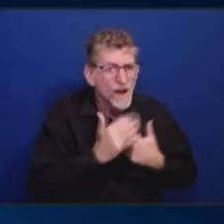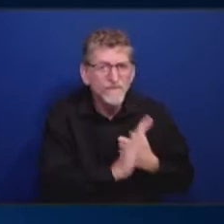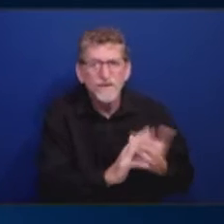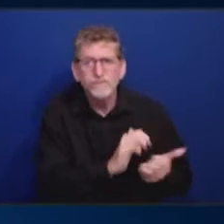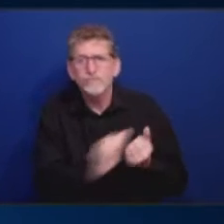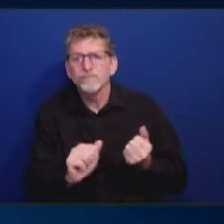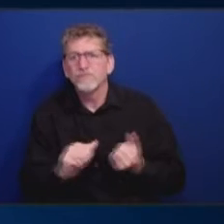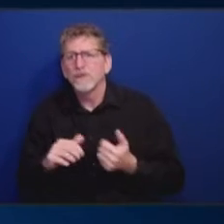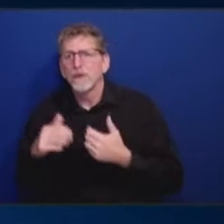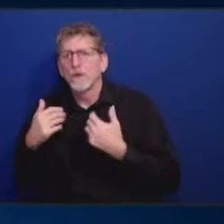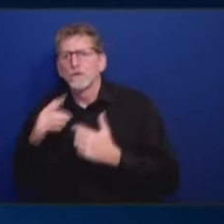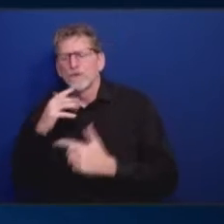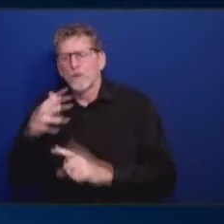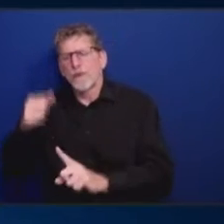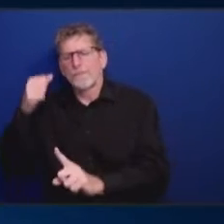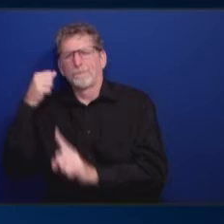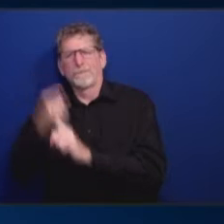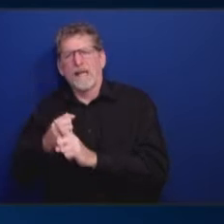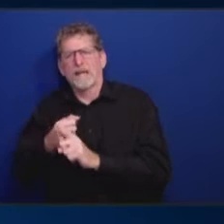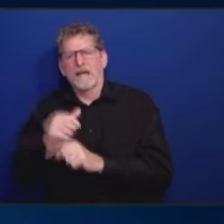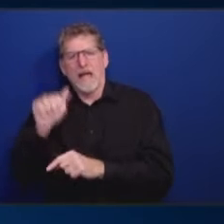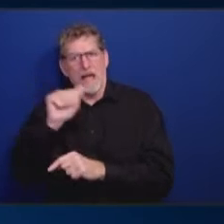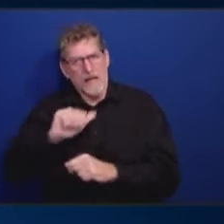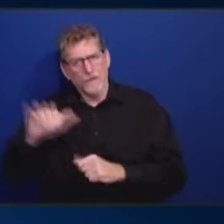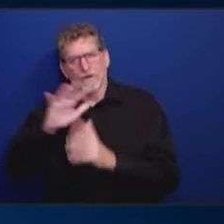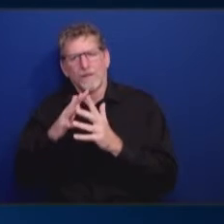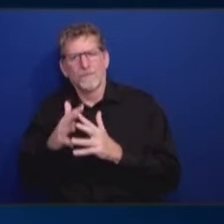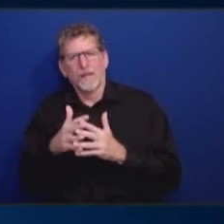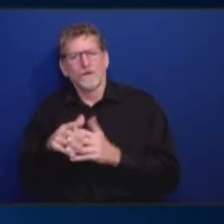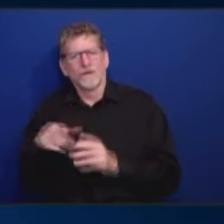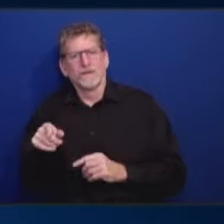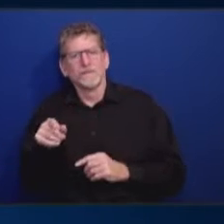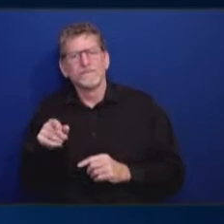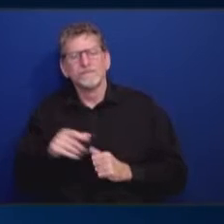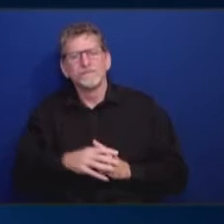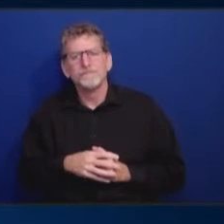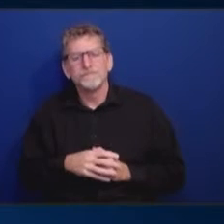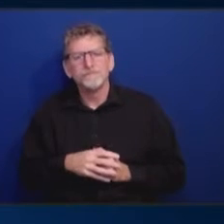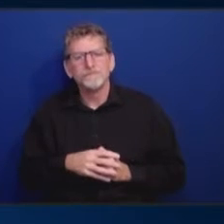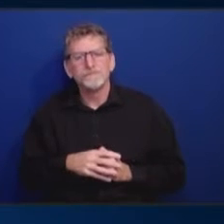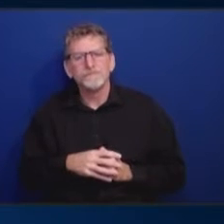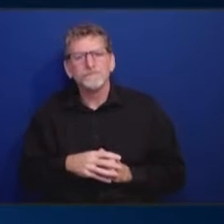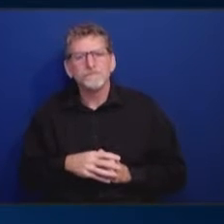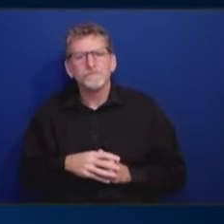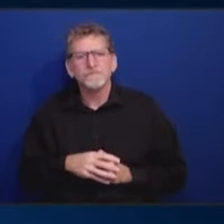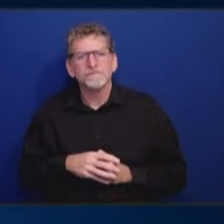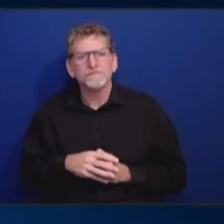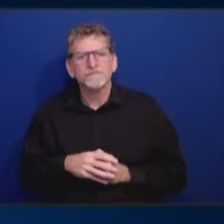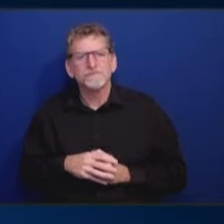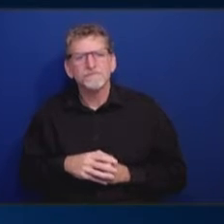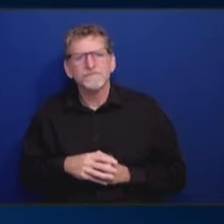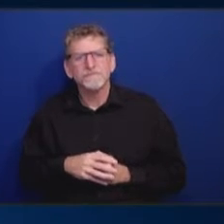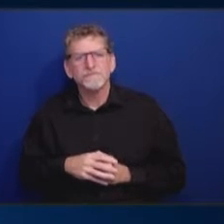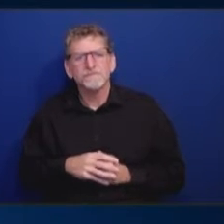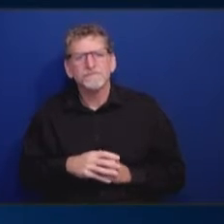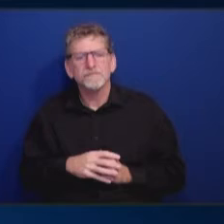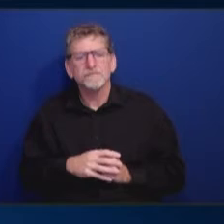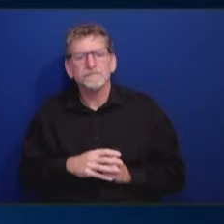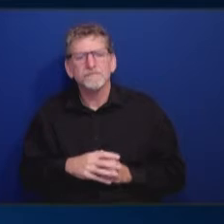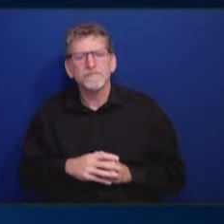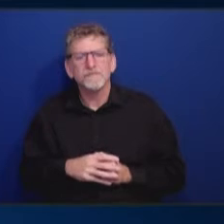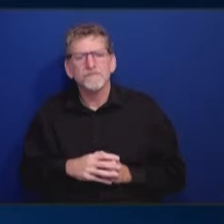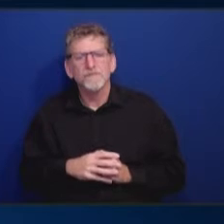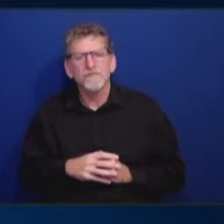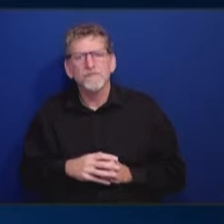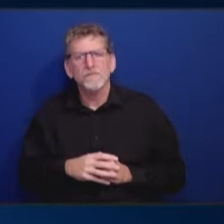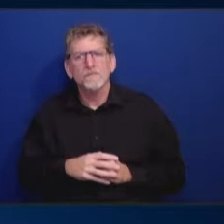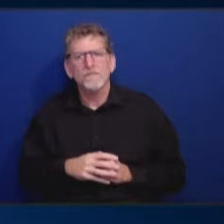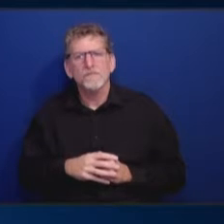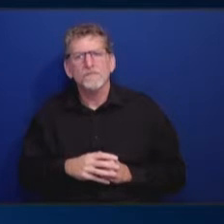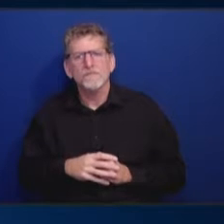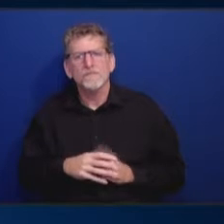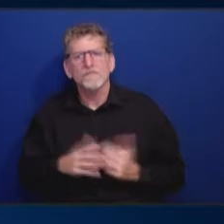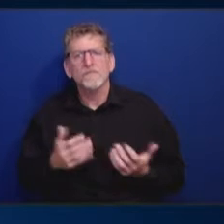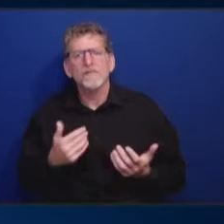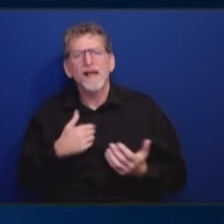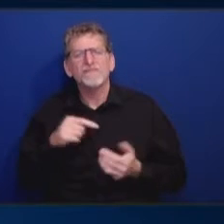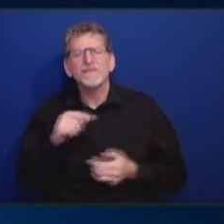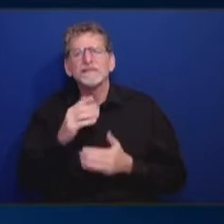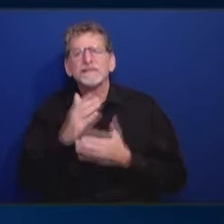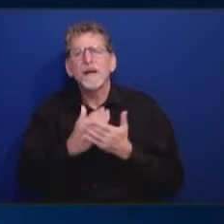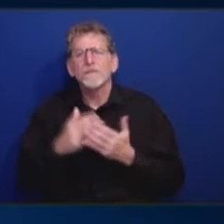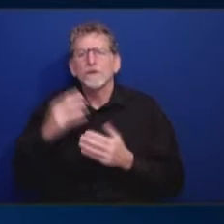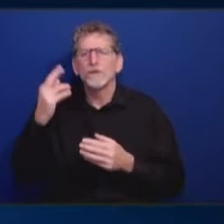Americans, who, for reasons, you know, related to structural racism in the way we've segregated